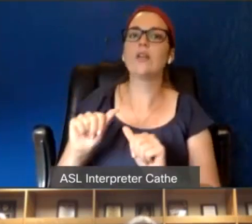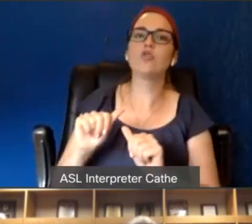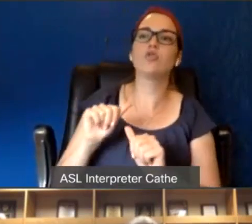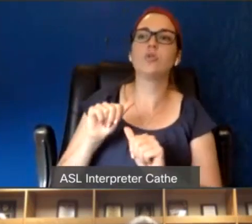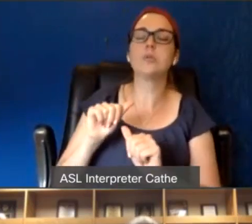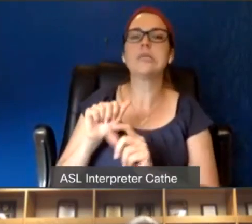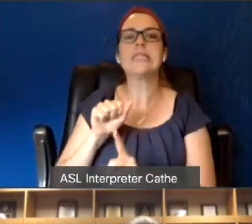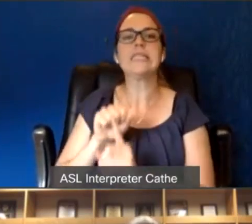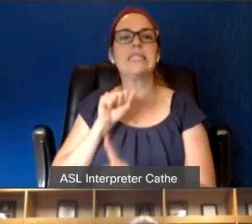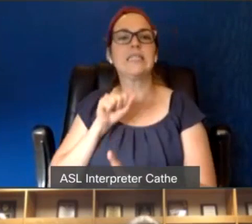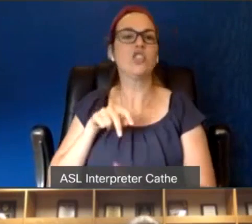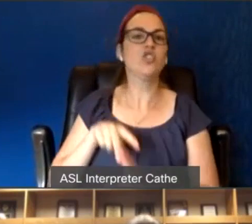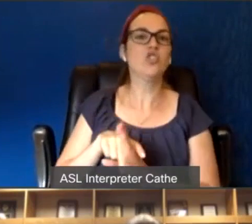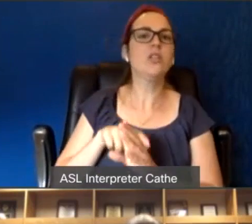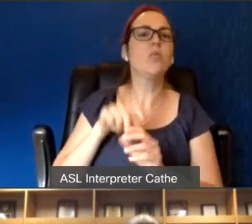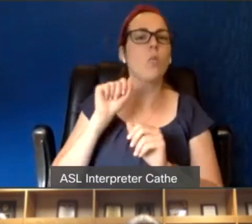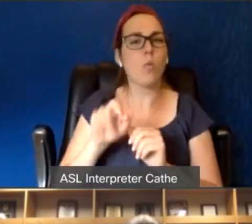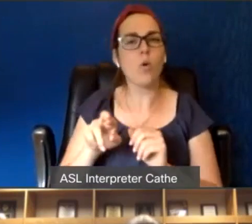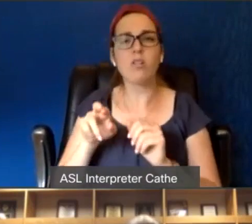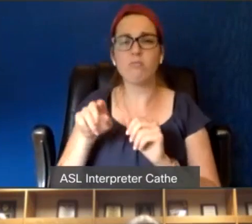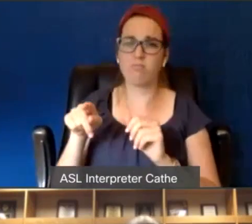are beginning to suggest that naltrexone especially